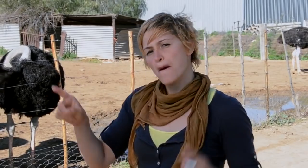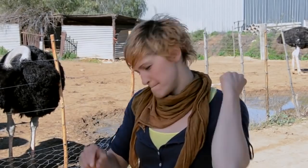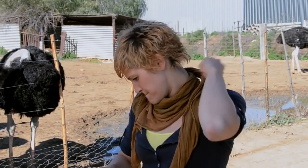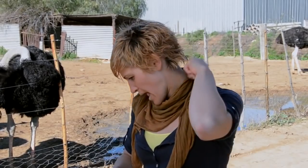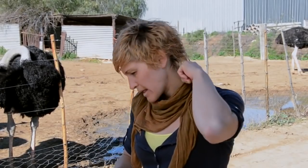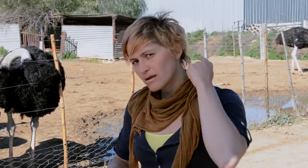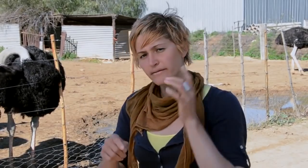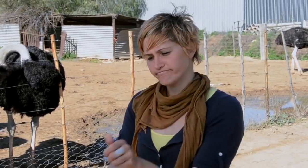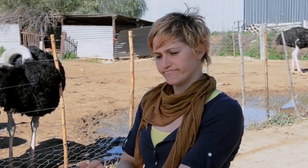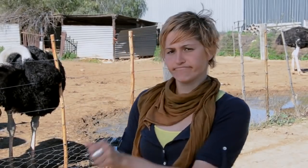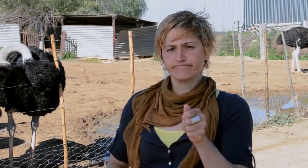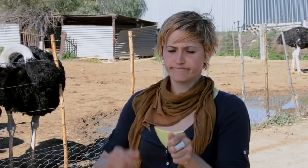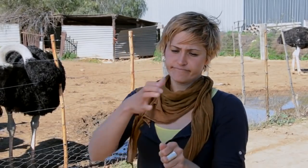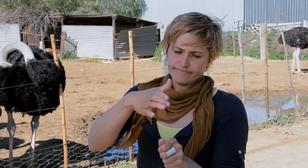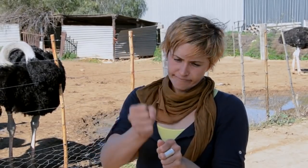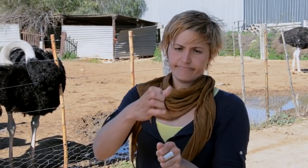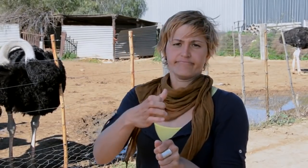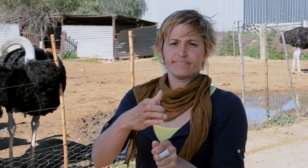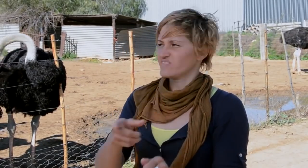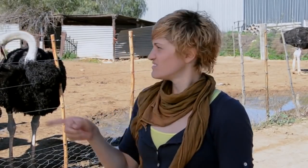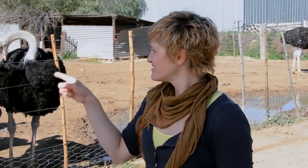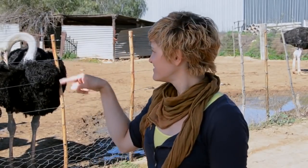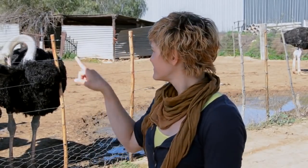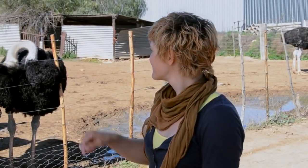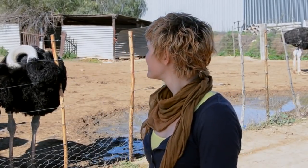Ostriches are tagged as well, but by their necks with grabbing the skin, and tagging.